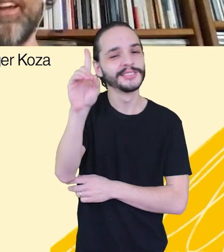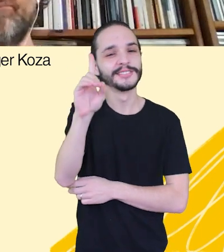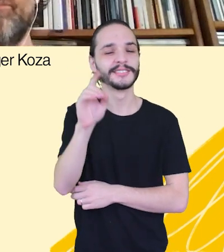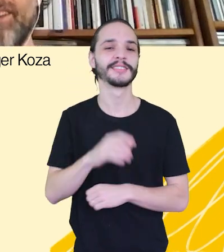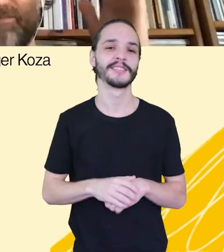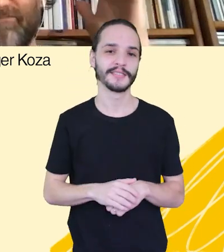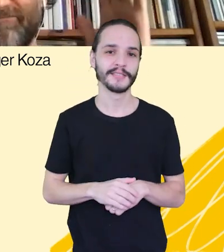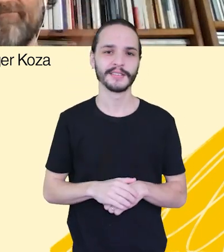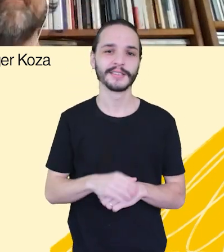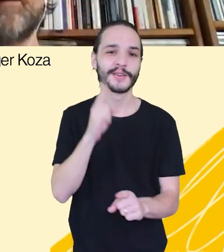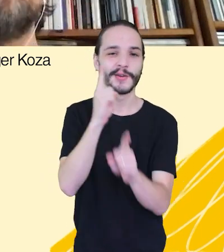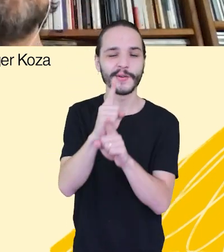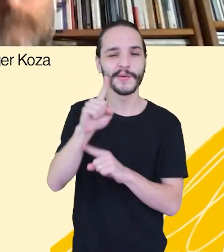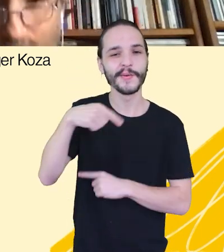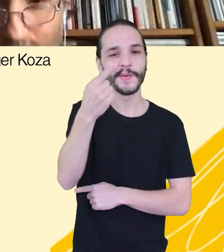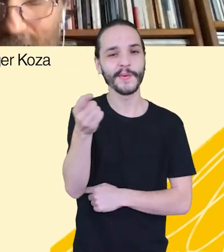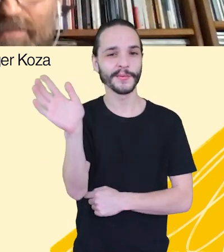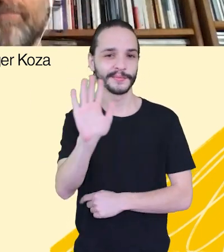And see you soon. Bye - Bye.